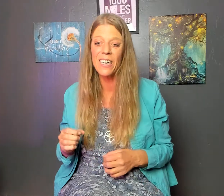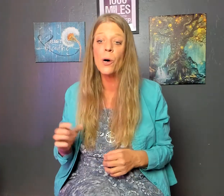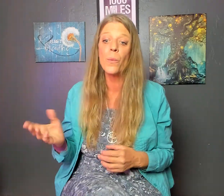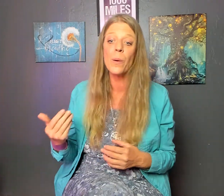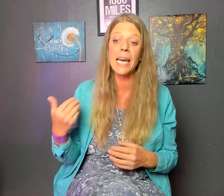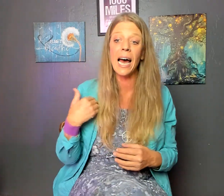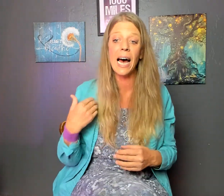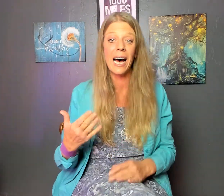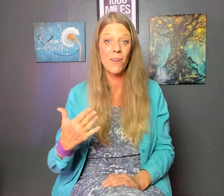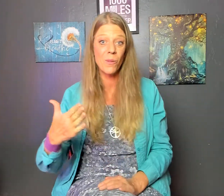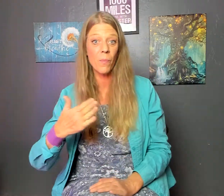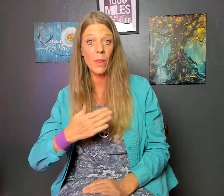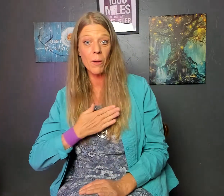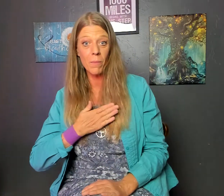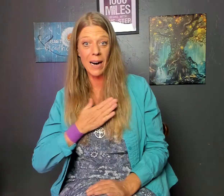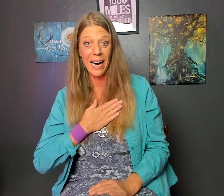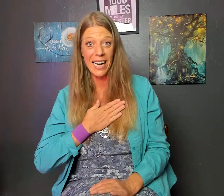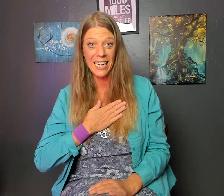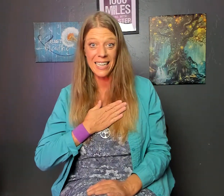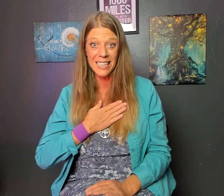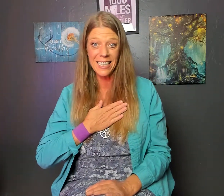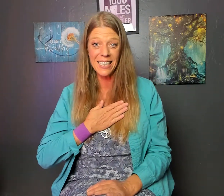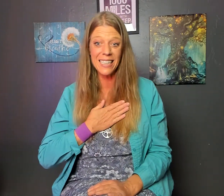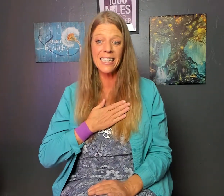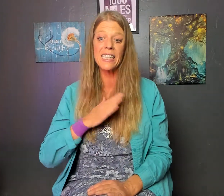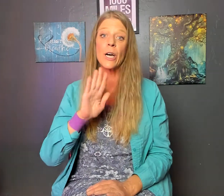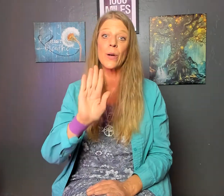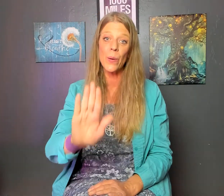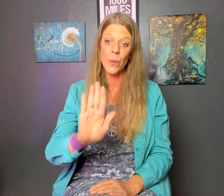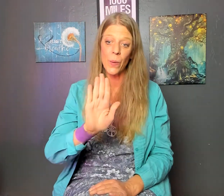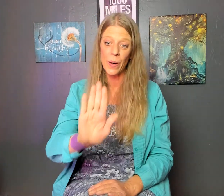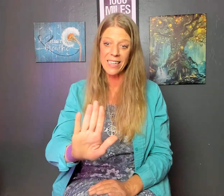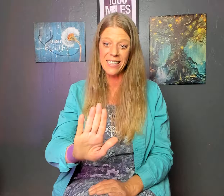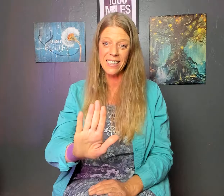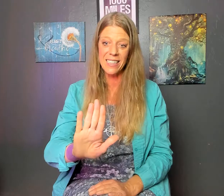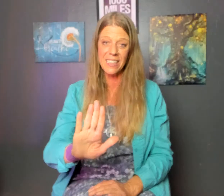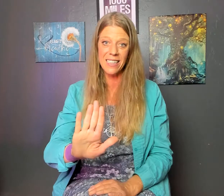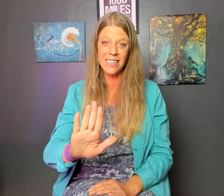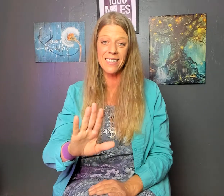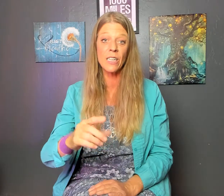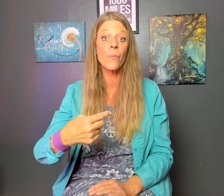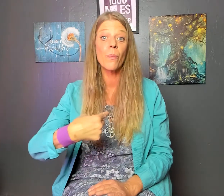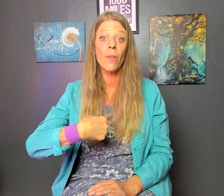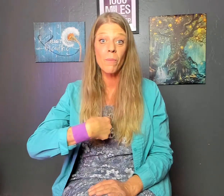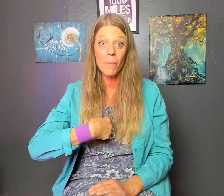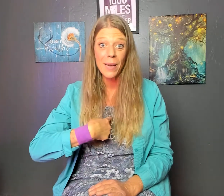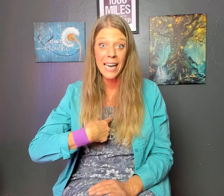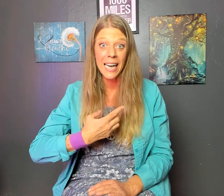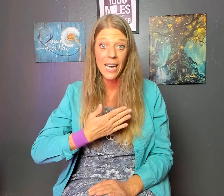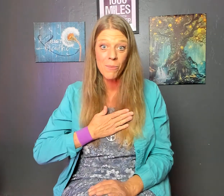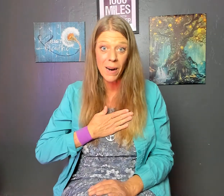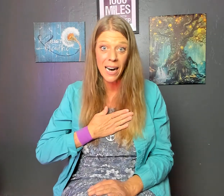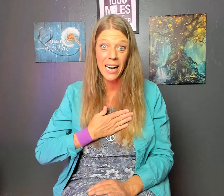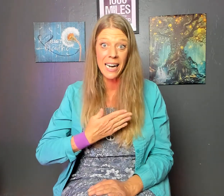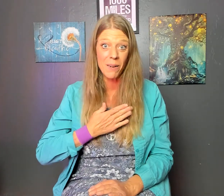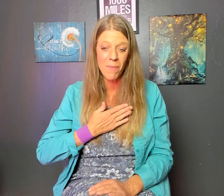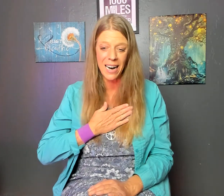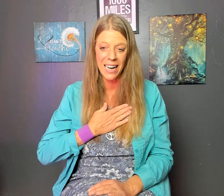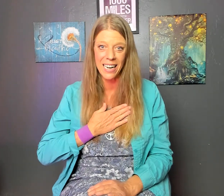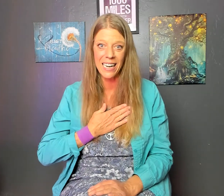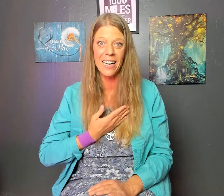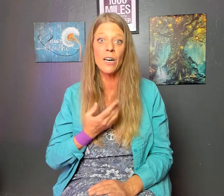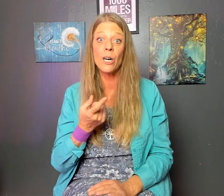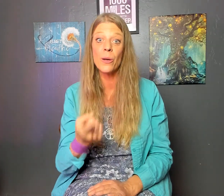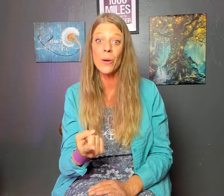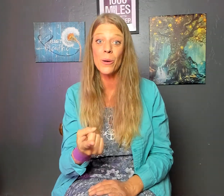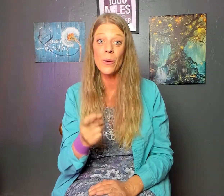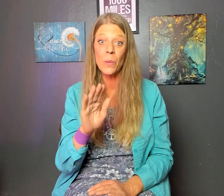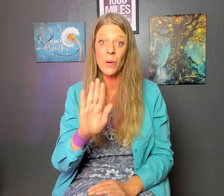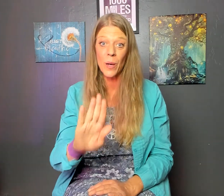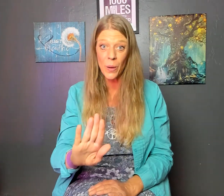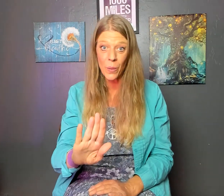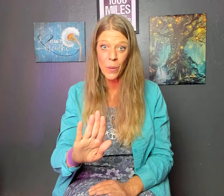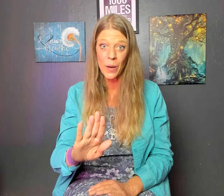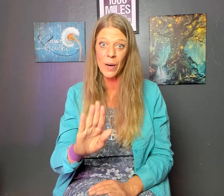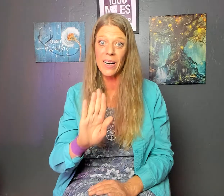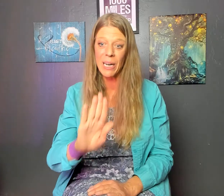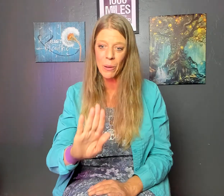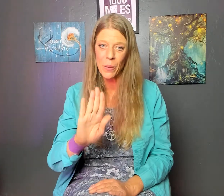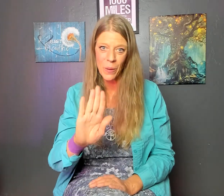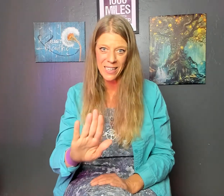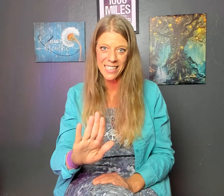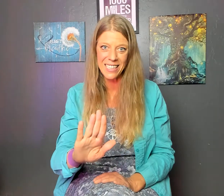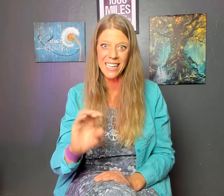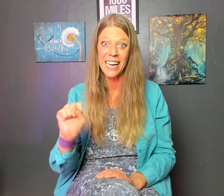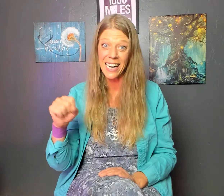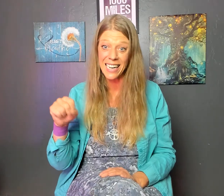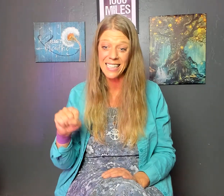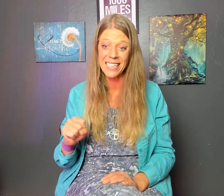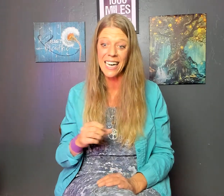We have MINE, YOURS, ME, MY, MINE, YOU, YOUR, YOURS, yes?